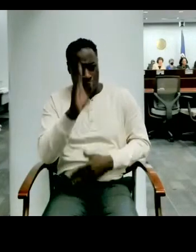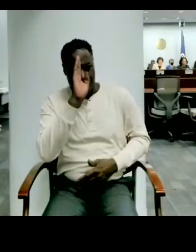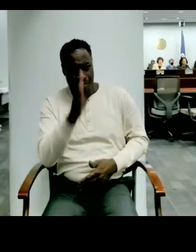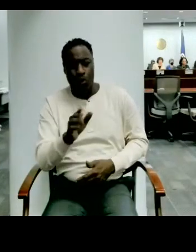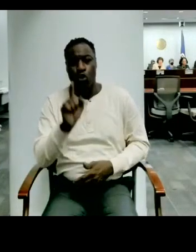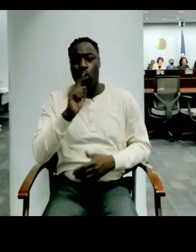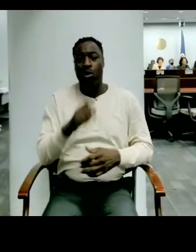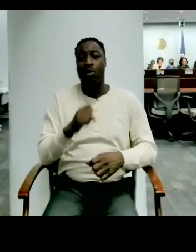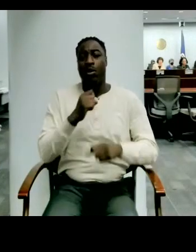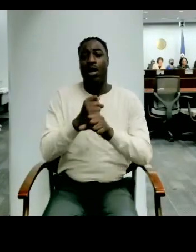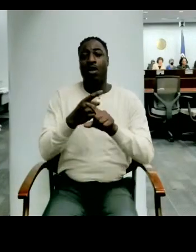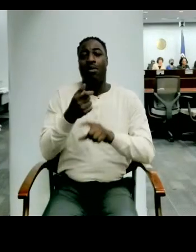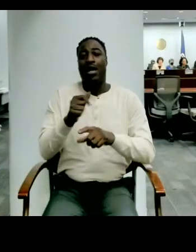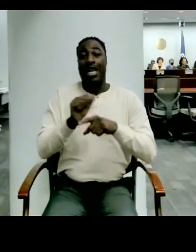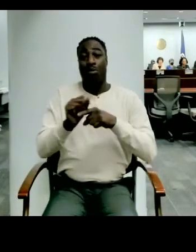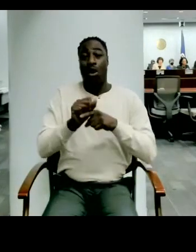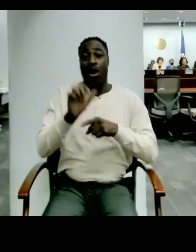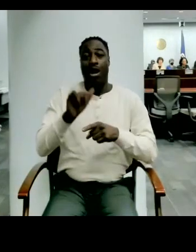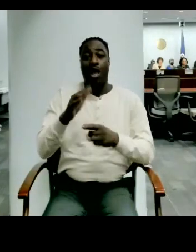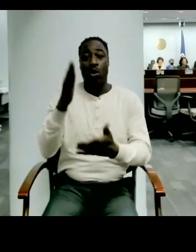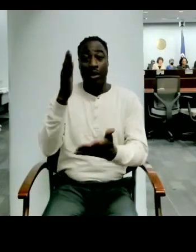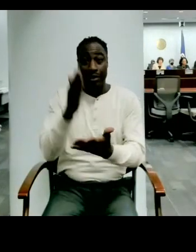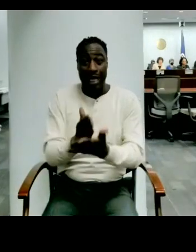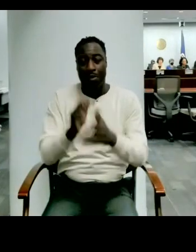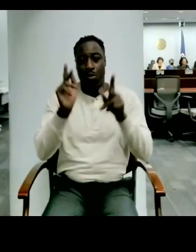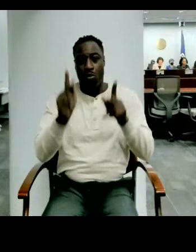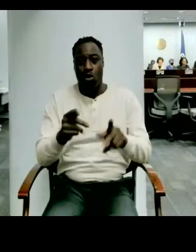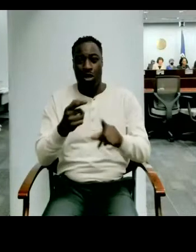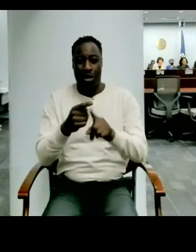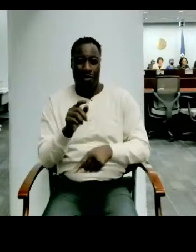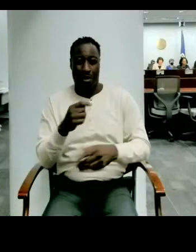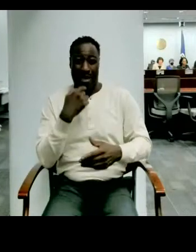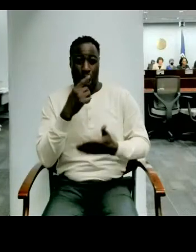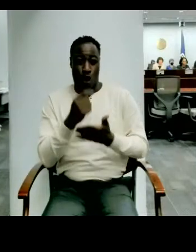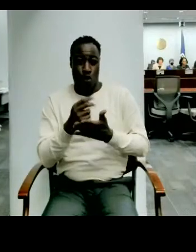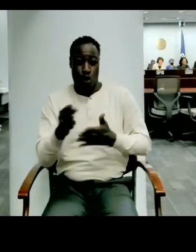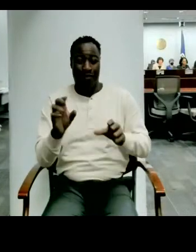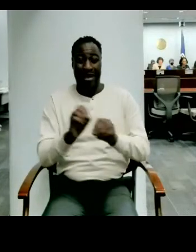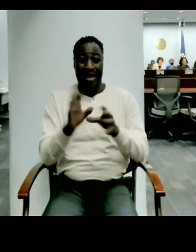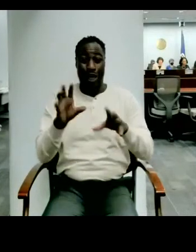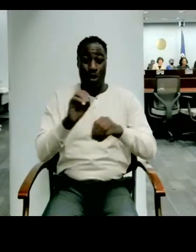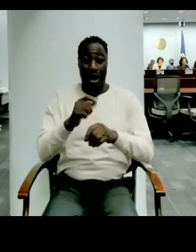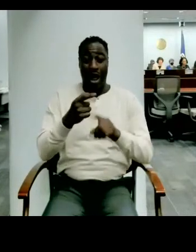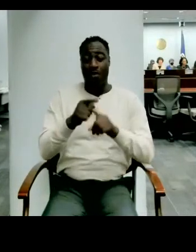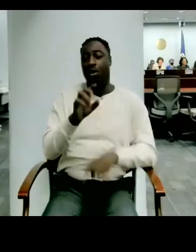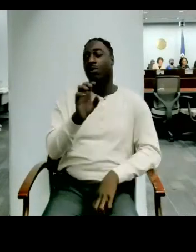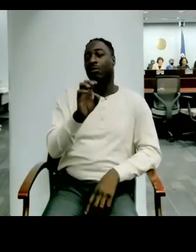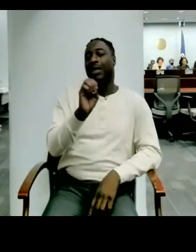be protected from any practice that should stop them from doing so, clear guidance from the EEOC